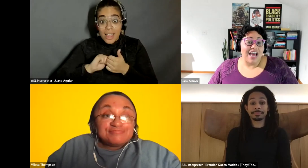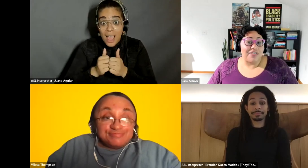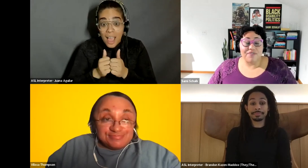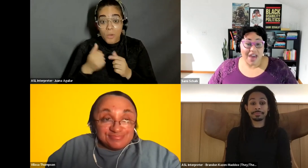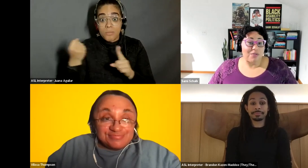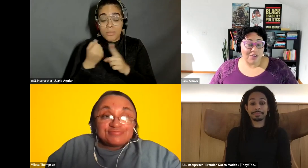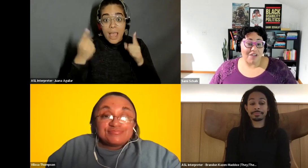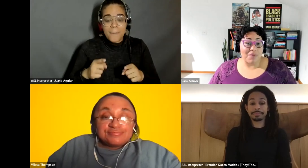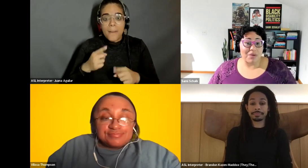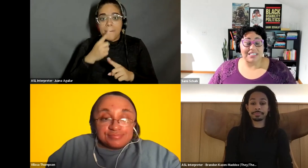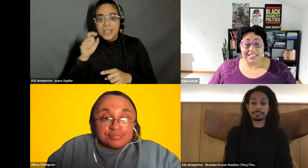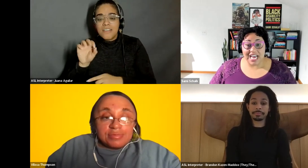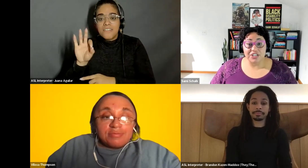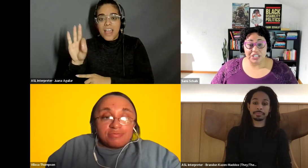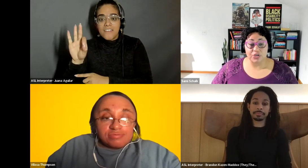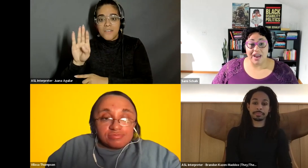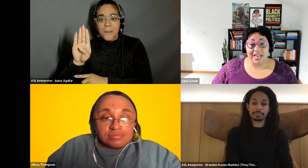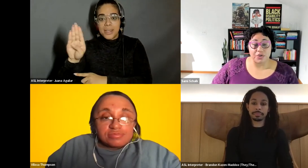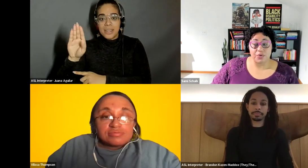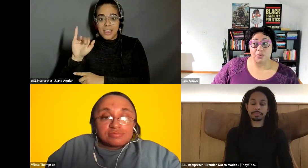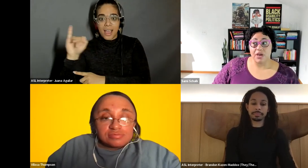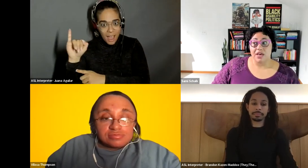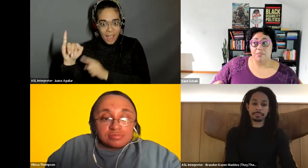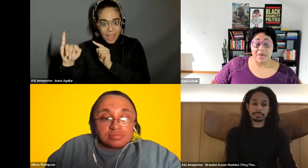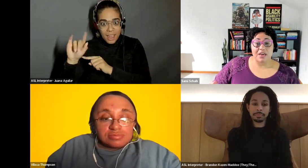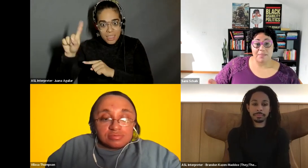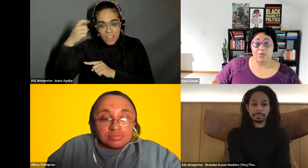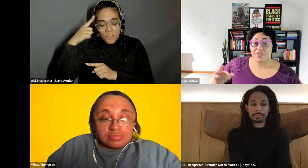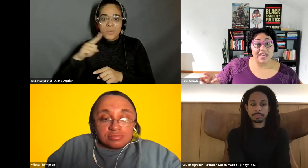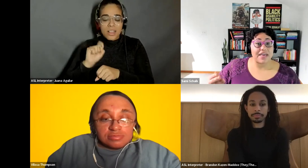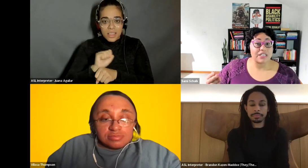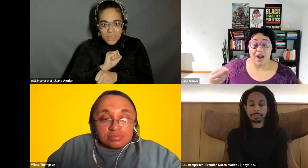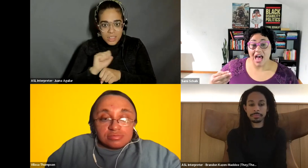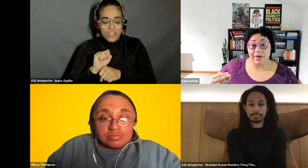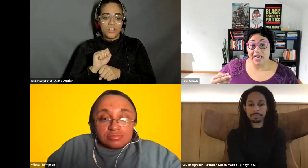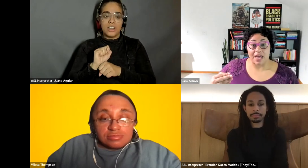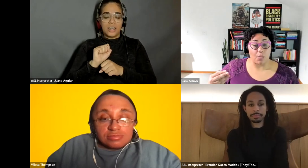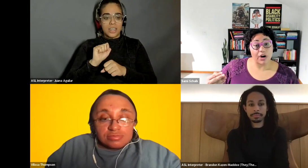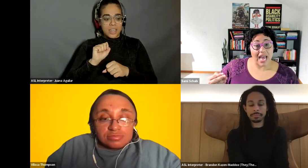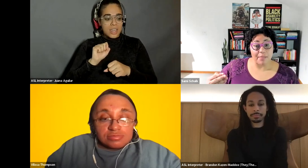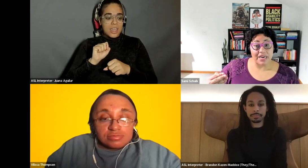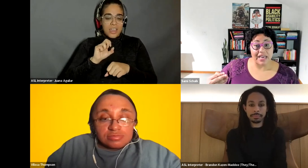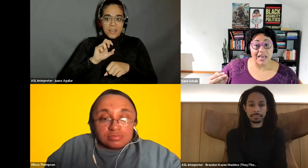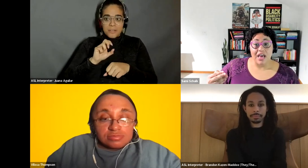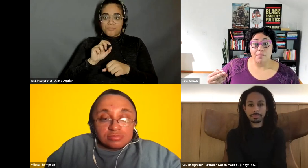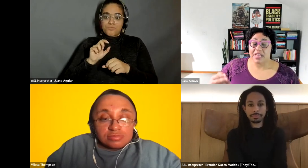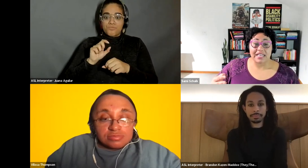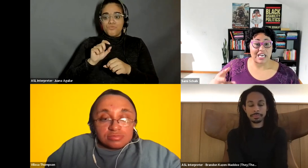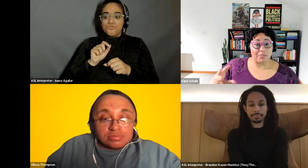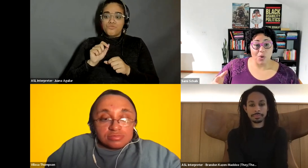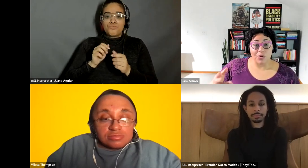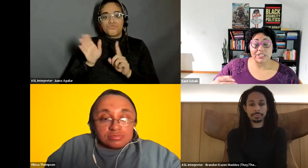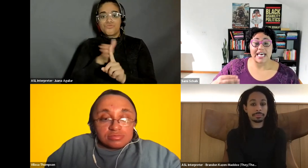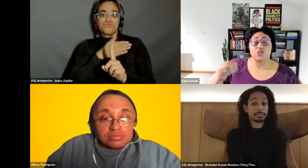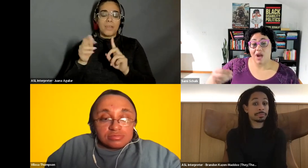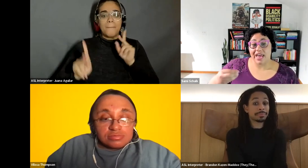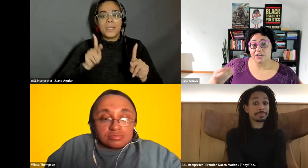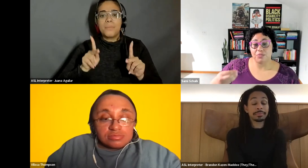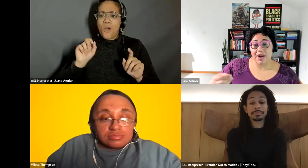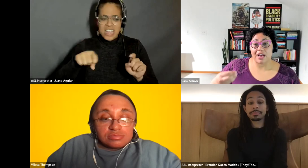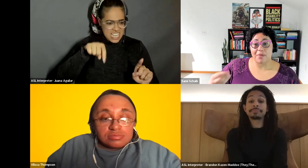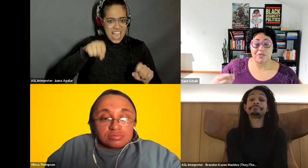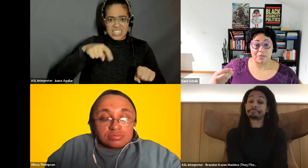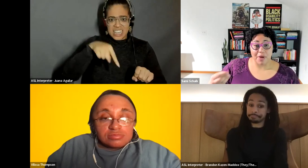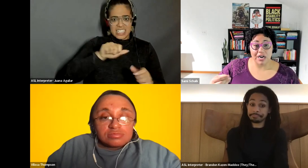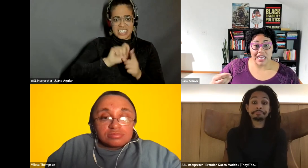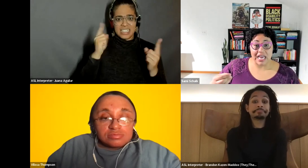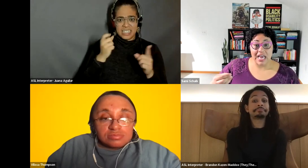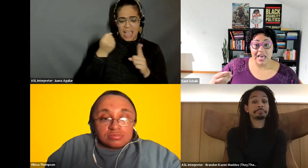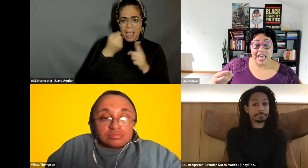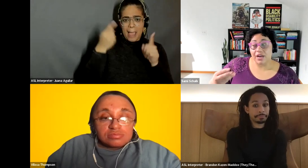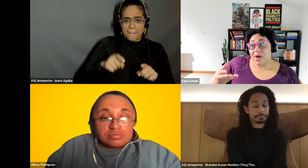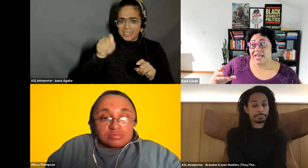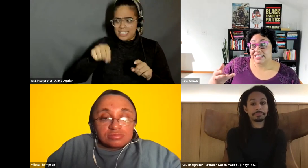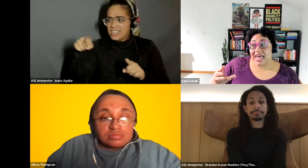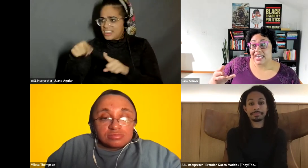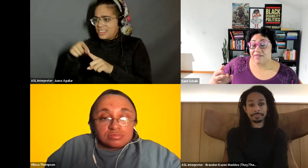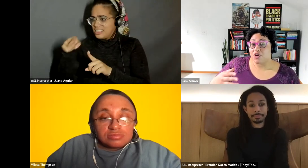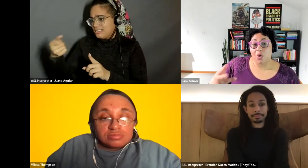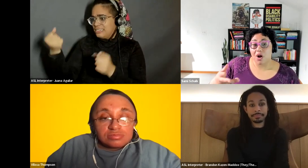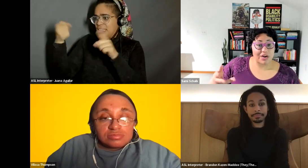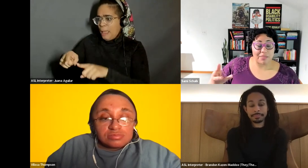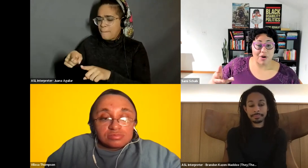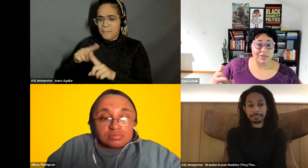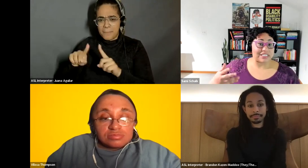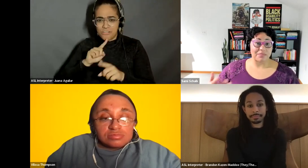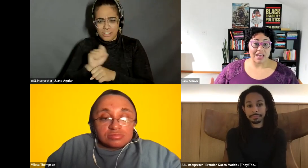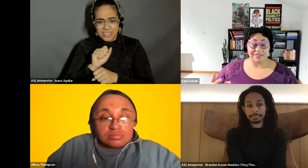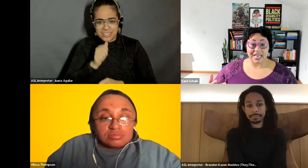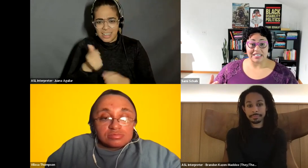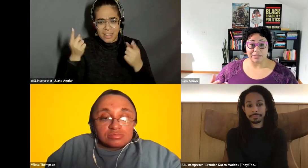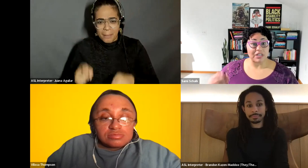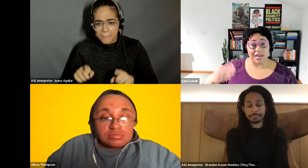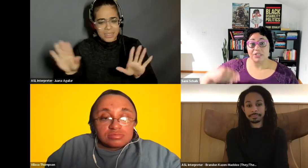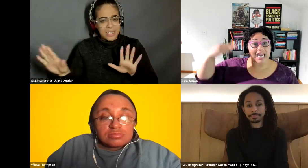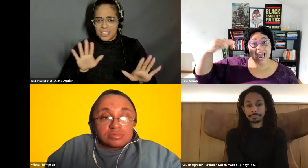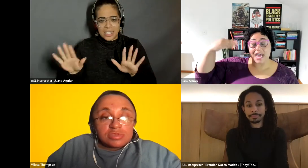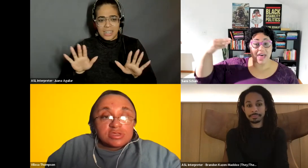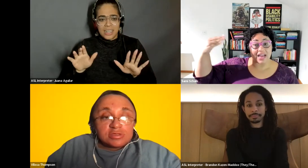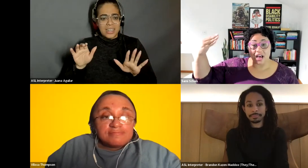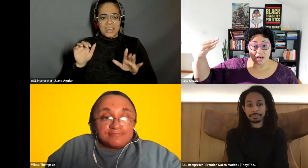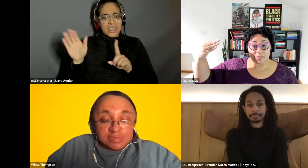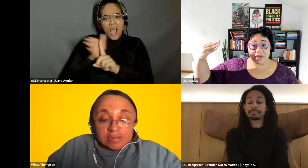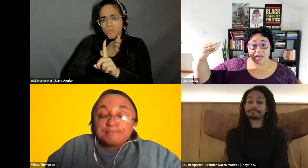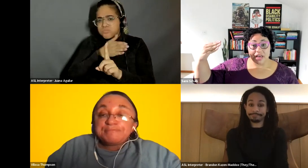Sami Schalk: The Federal Government was intentionally trying to make people think things were happening that weren't happening, planting moles like trying to break apart the party in ways that if you were already prone to some kind of site disability. It was going to ant that up